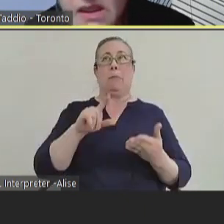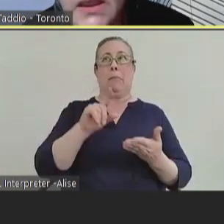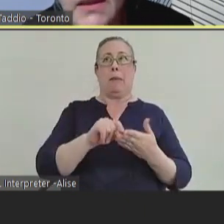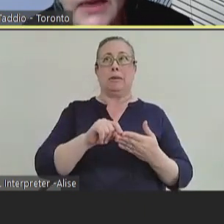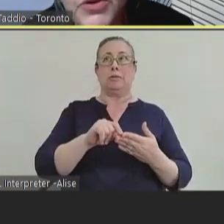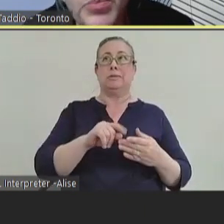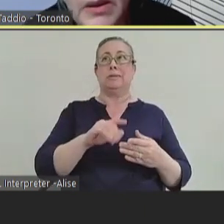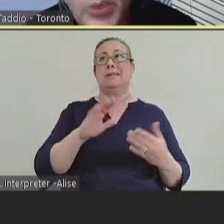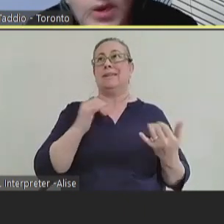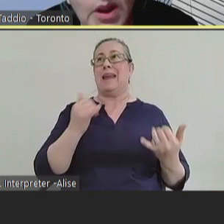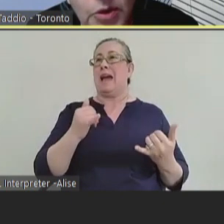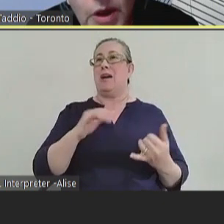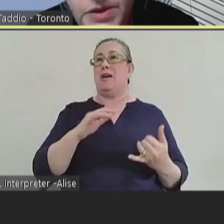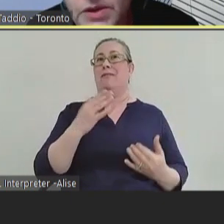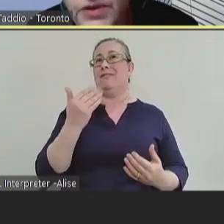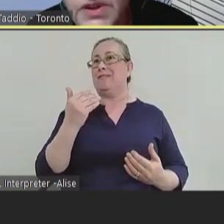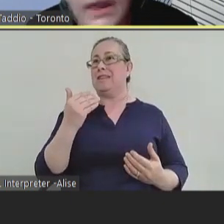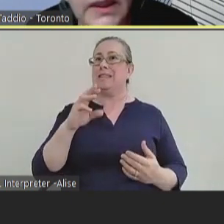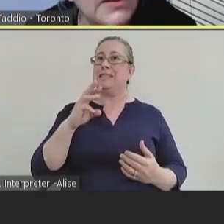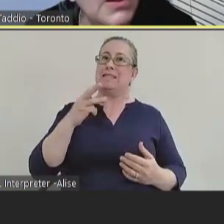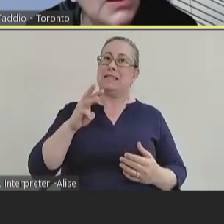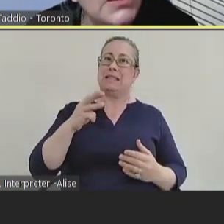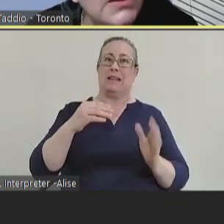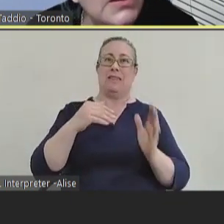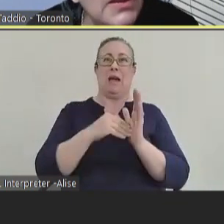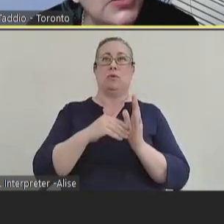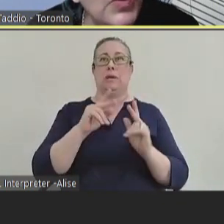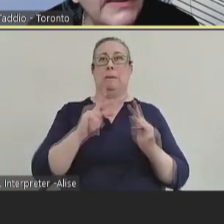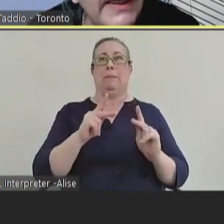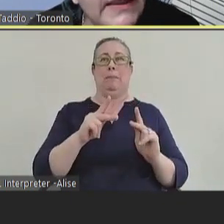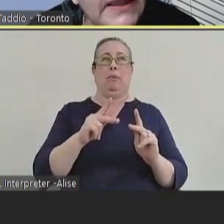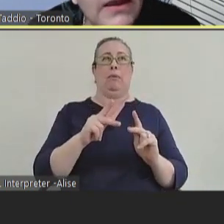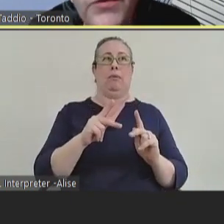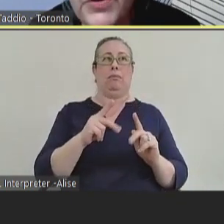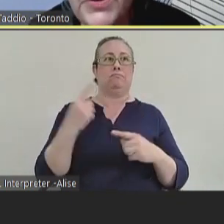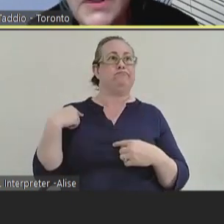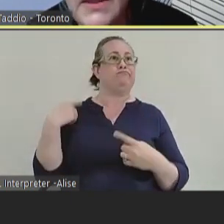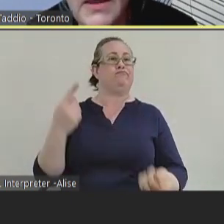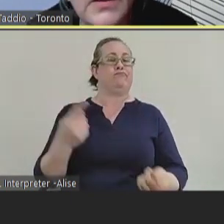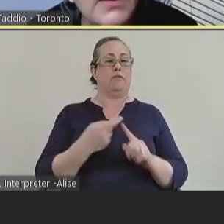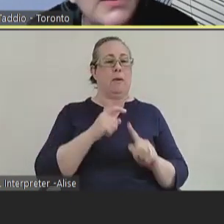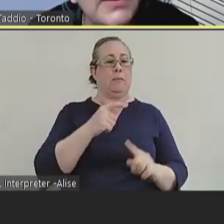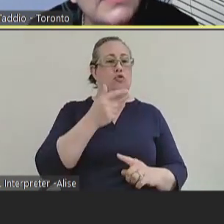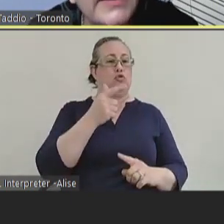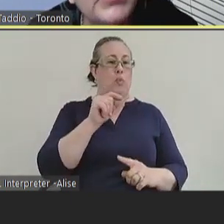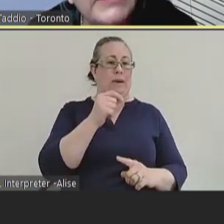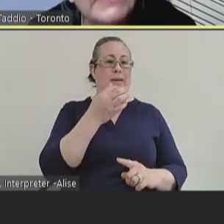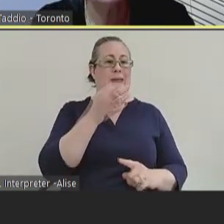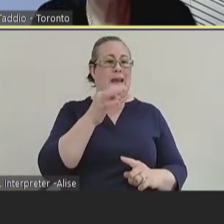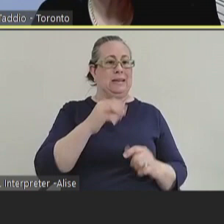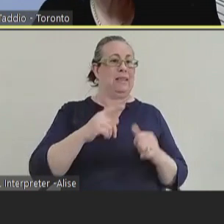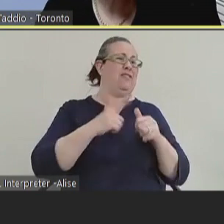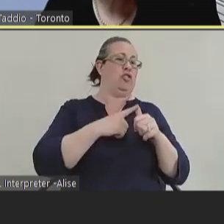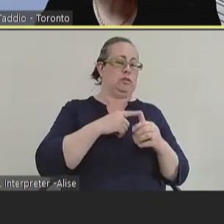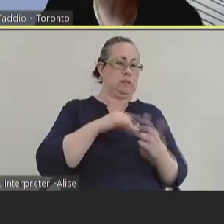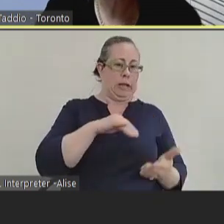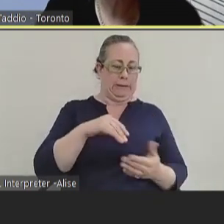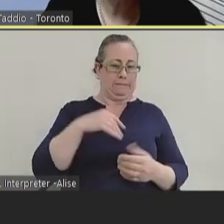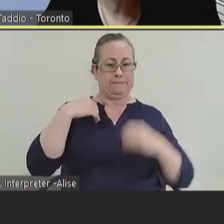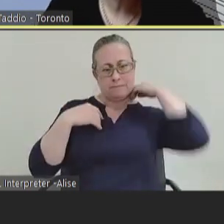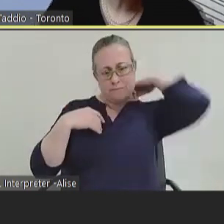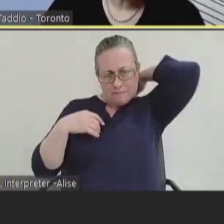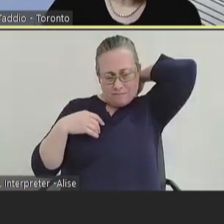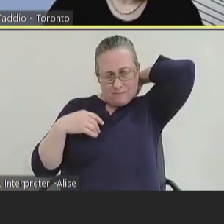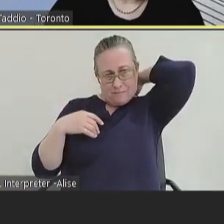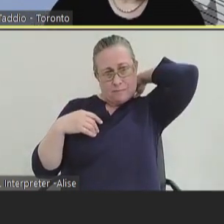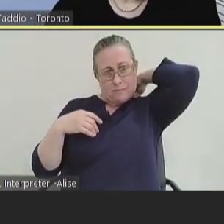16,000 people across different studies since 2019, the first study there. This is the final slide